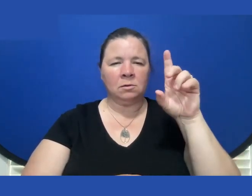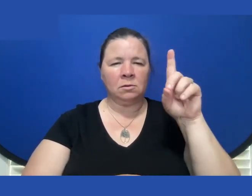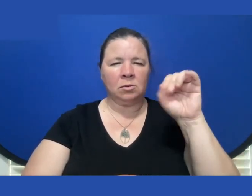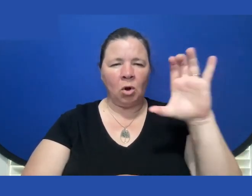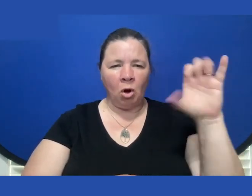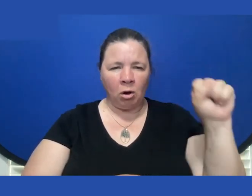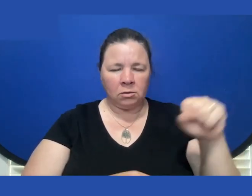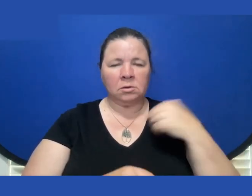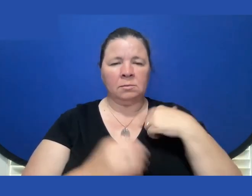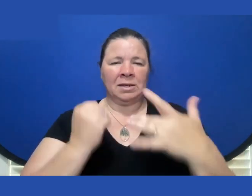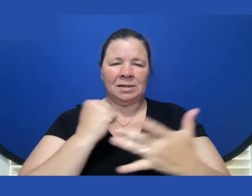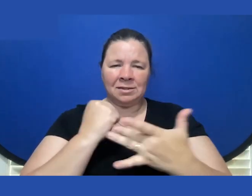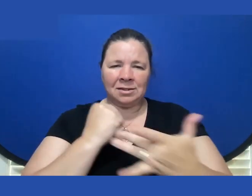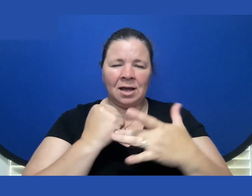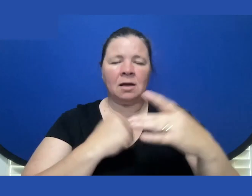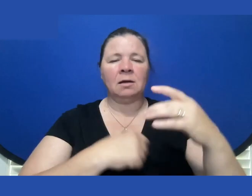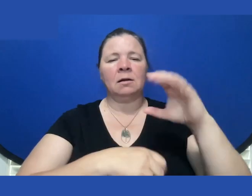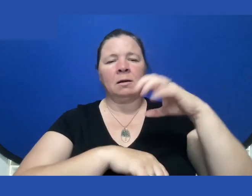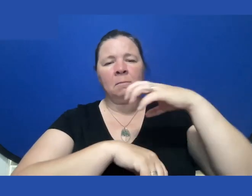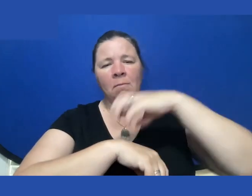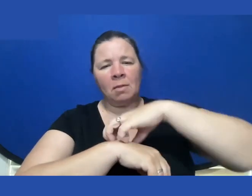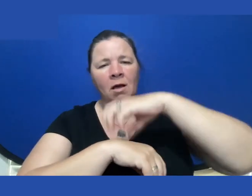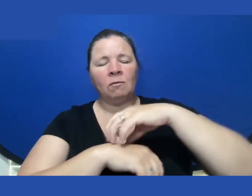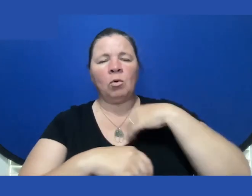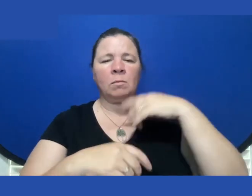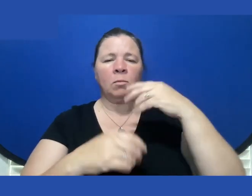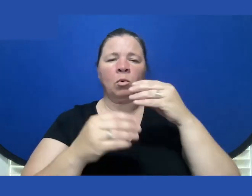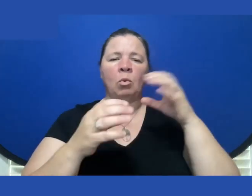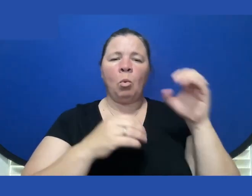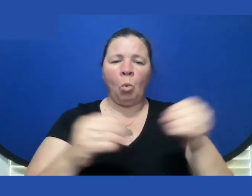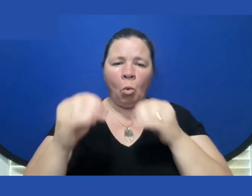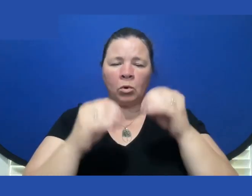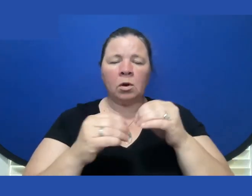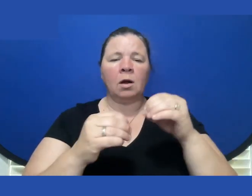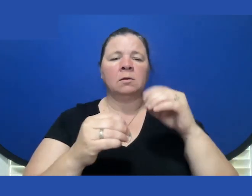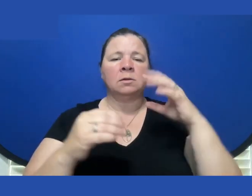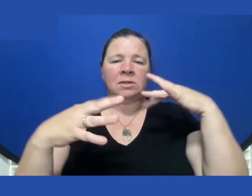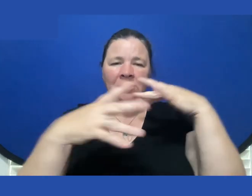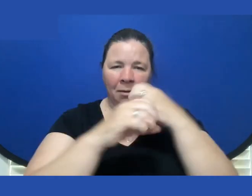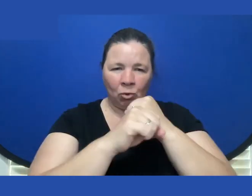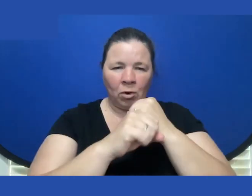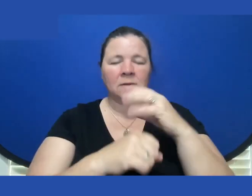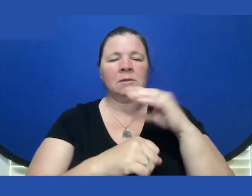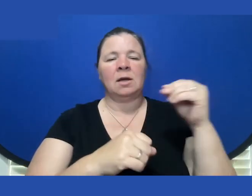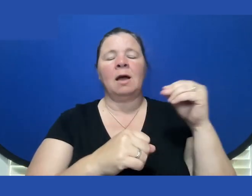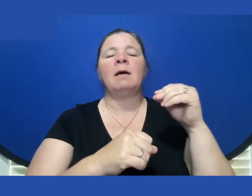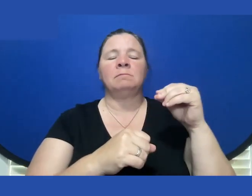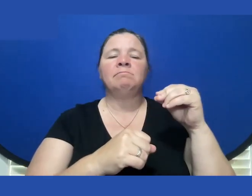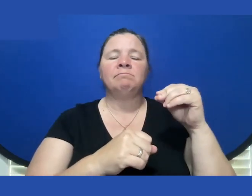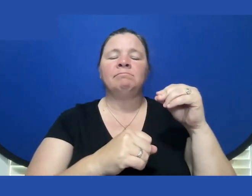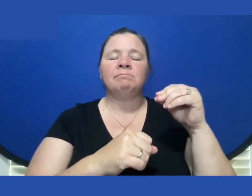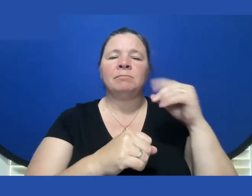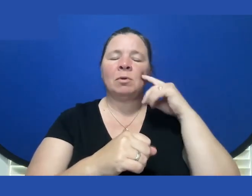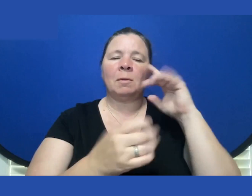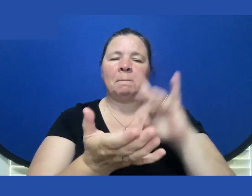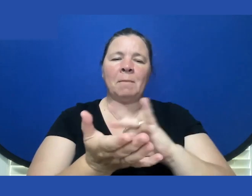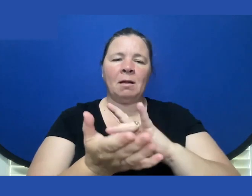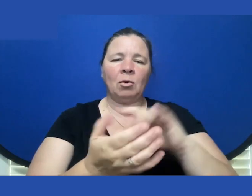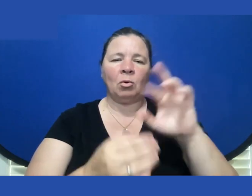that organizes, summarizes, and sorts medical records. So, it uses a lot of fancy AI and a lot of buzzwords,